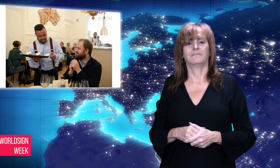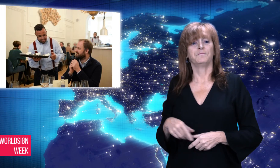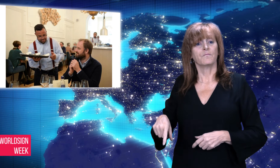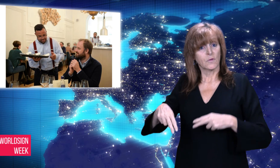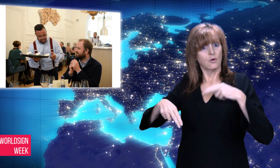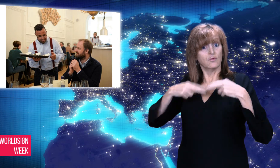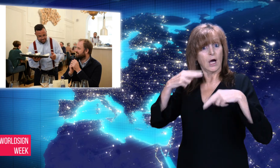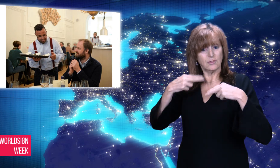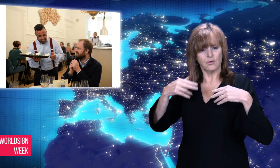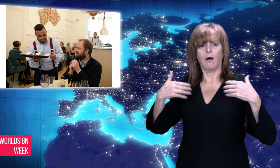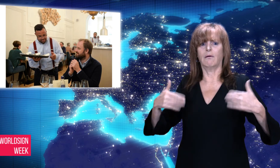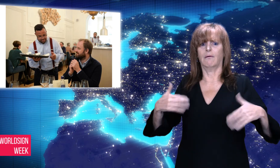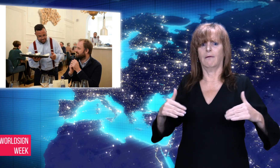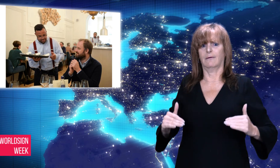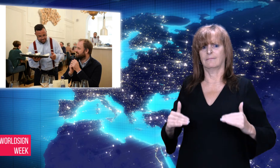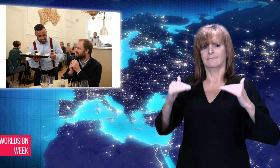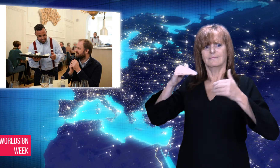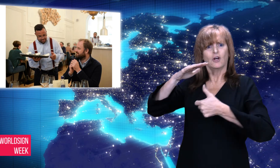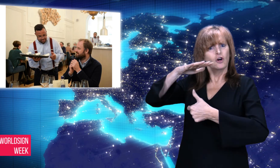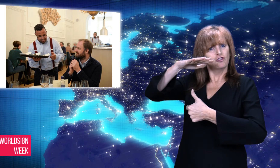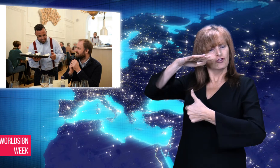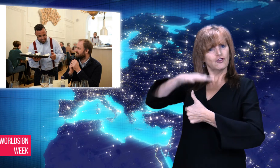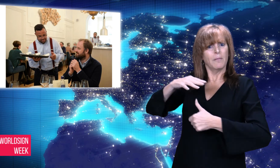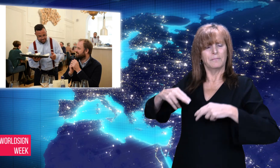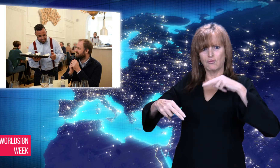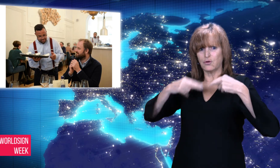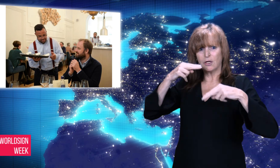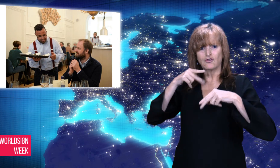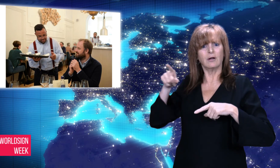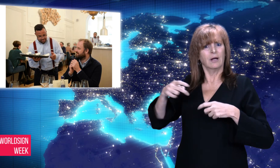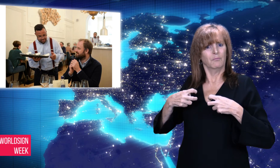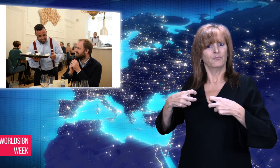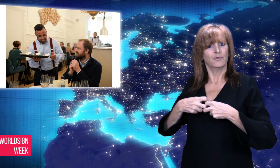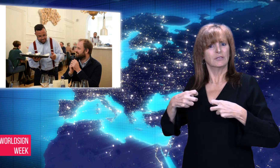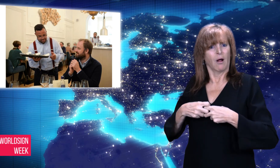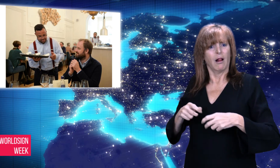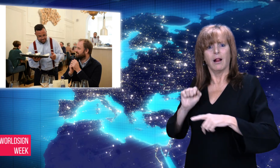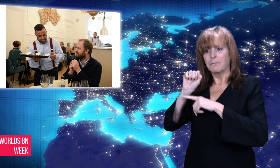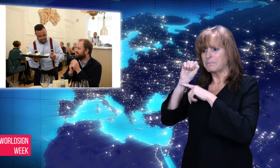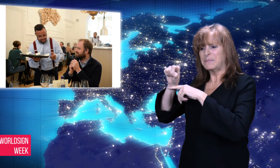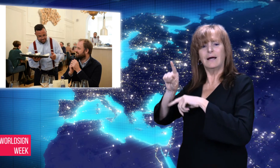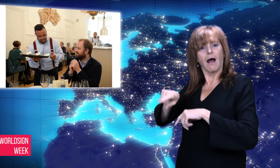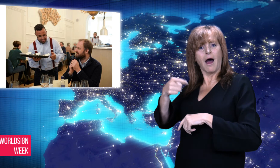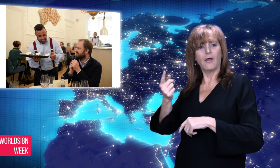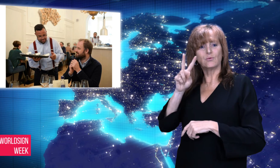eatery in Brussels, beating other 2,000 competitors on